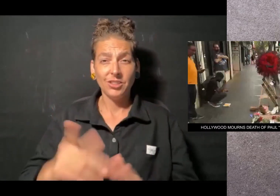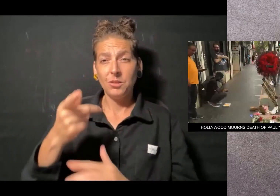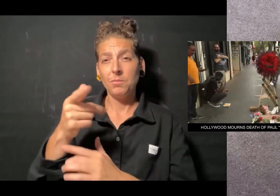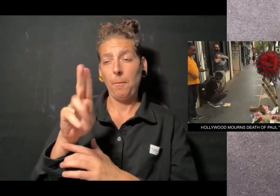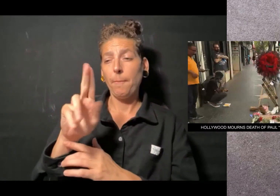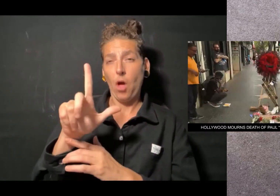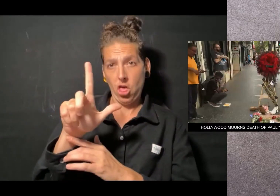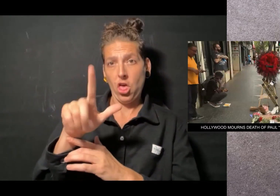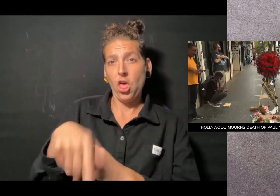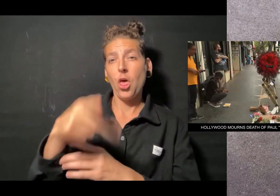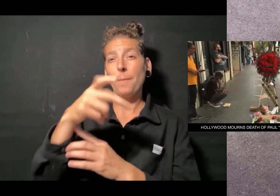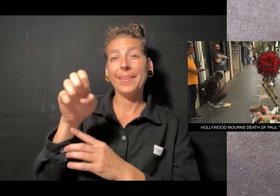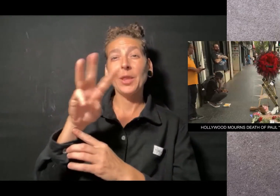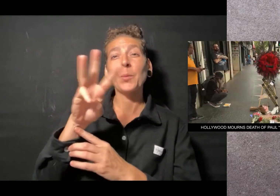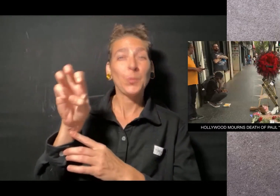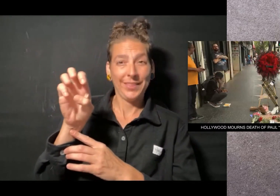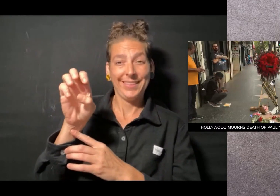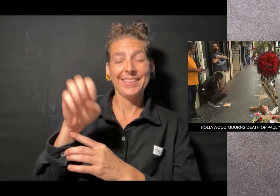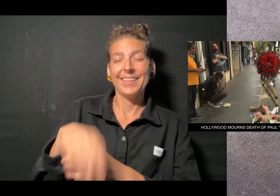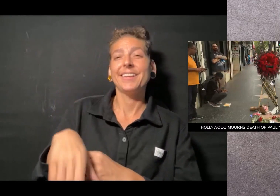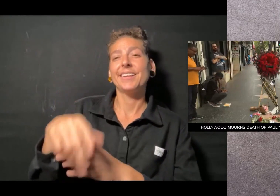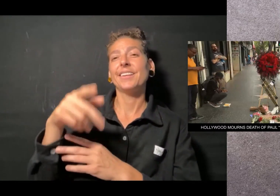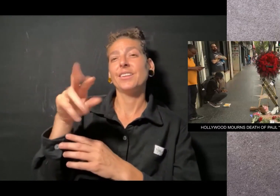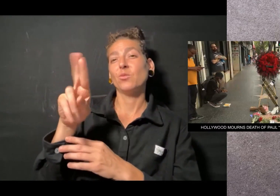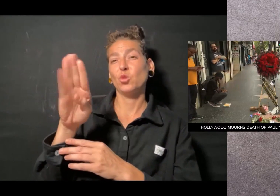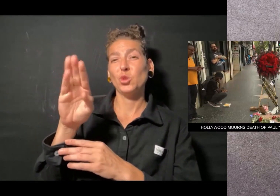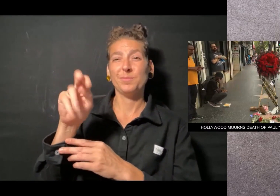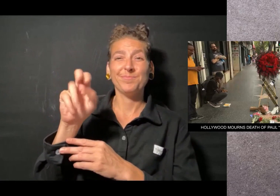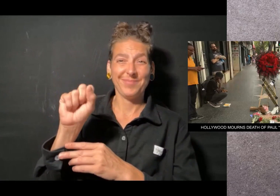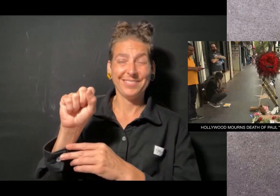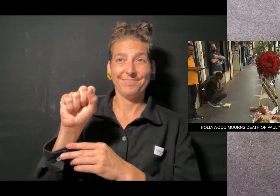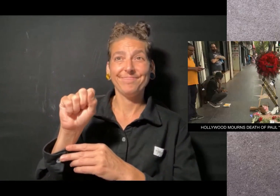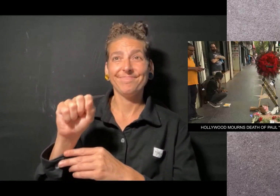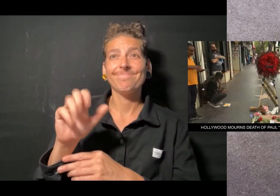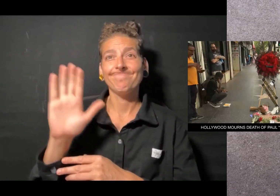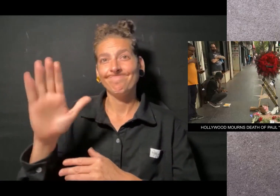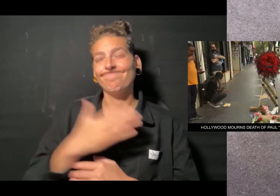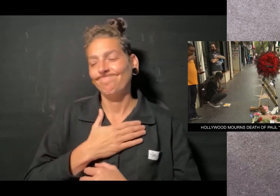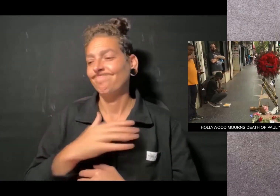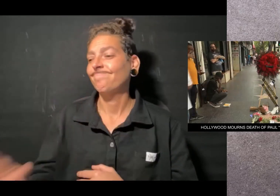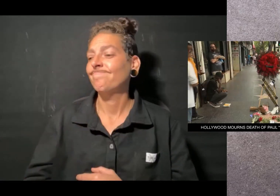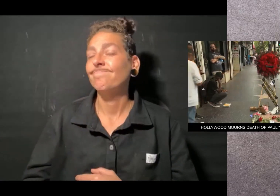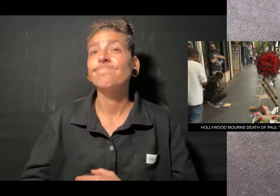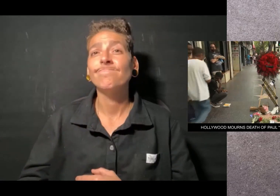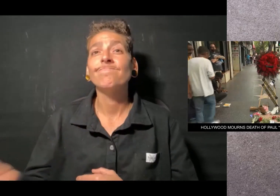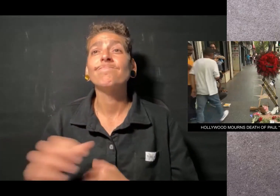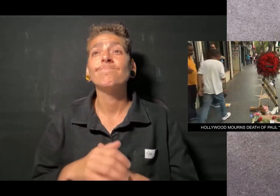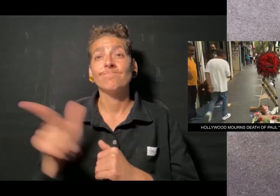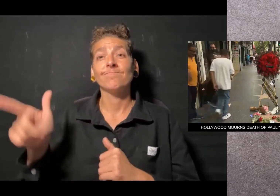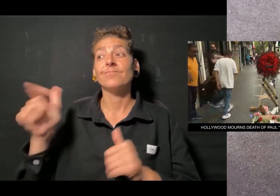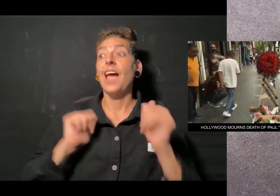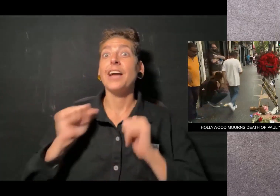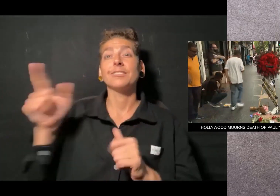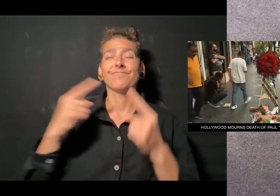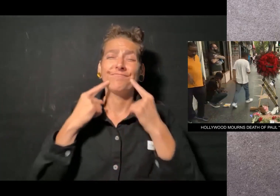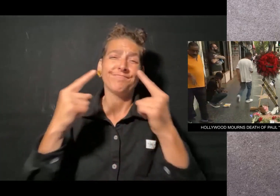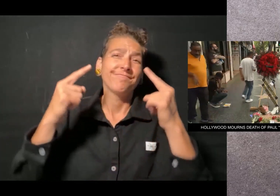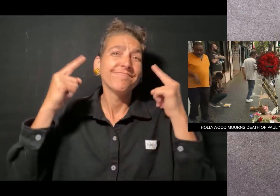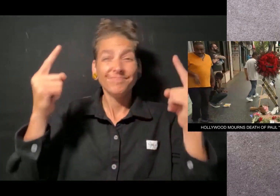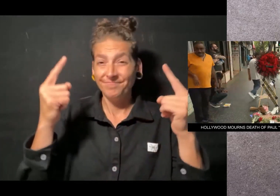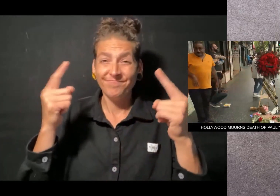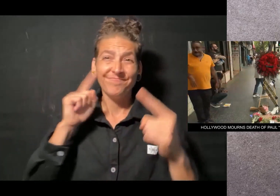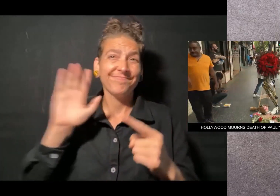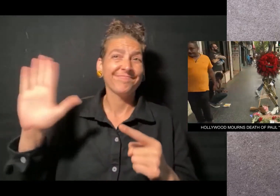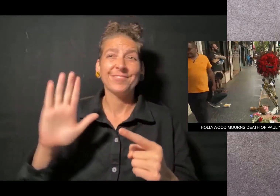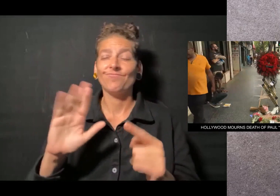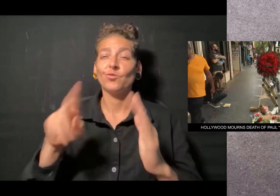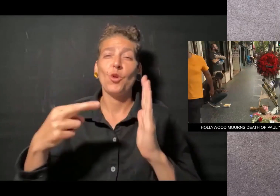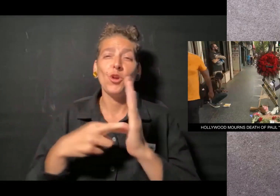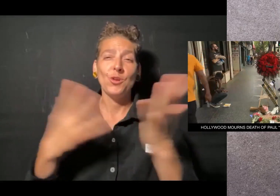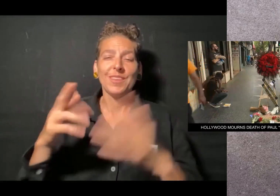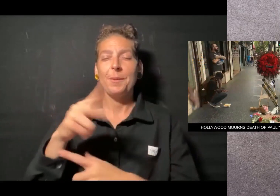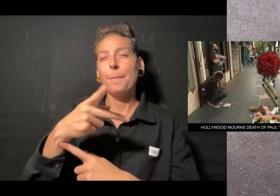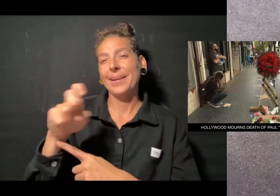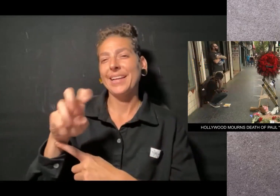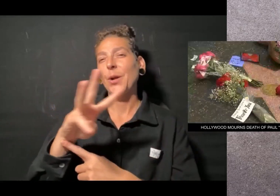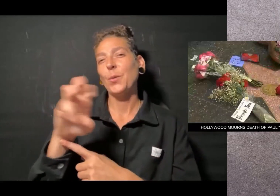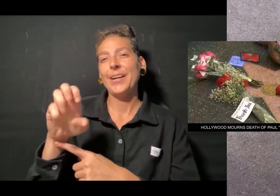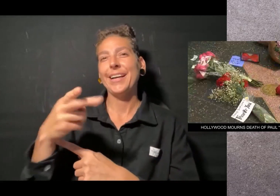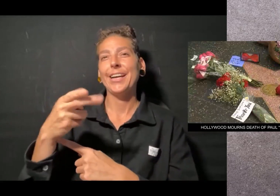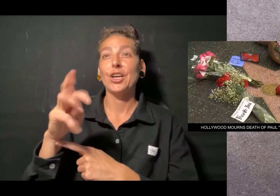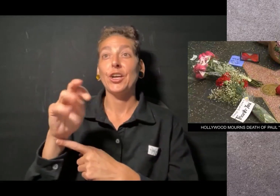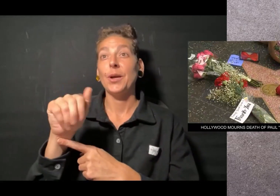Paul Reubens the actor is best known for his role as Pee-wee